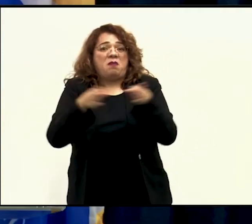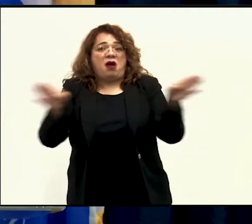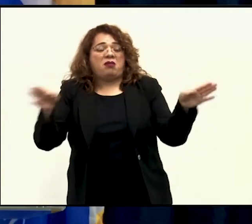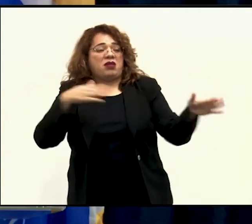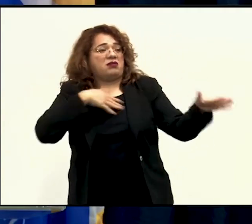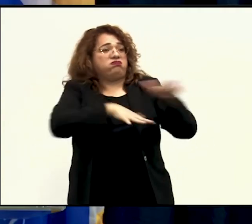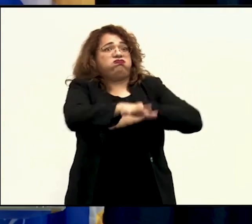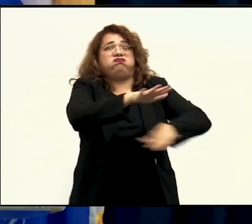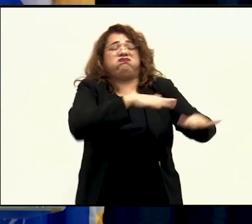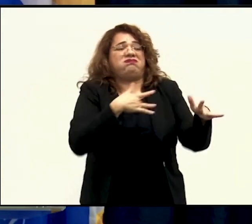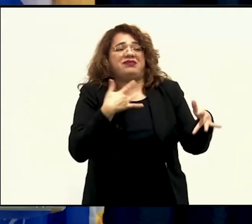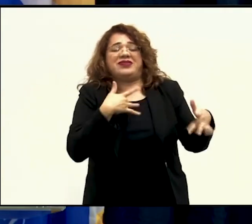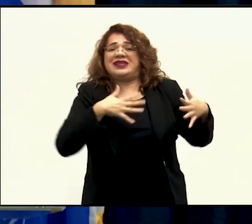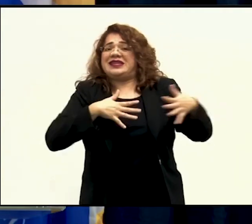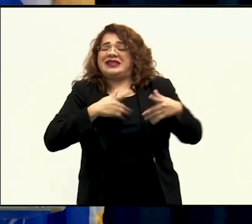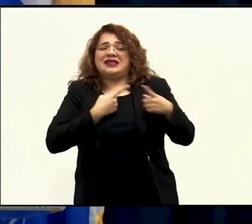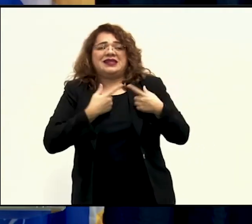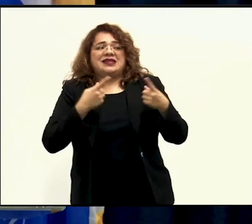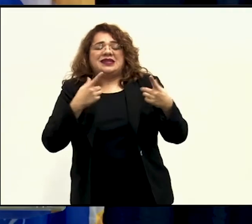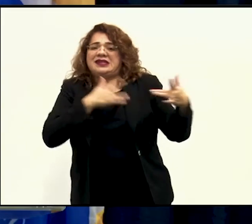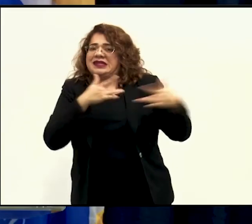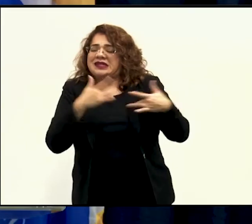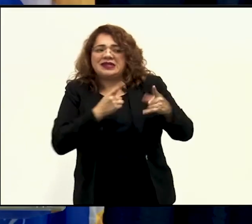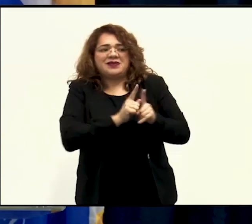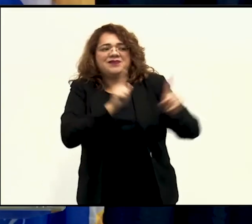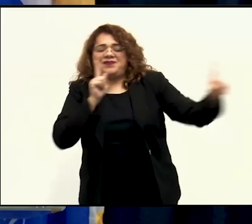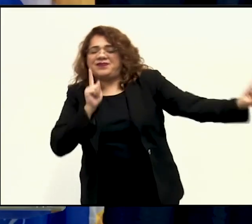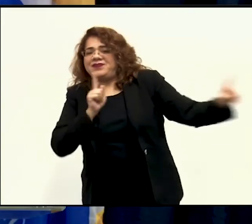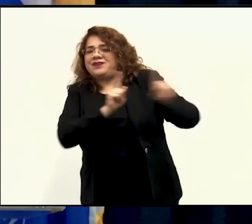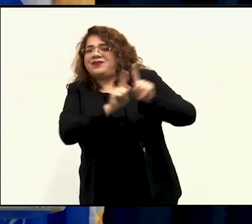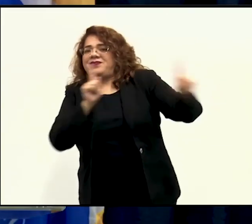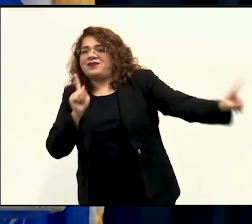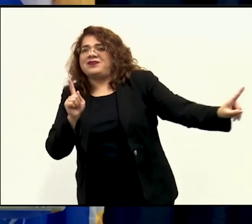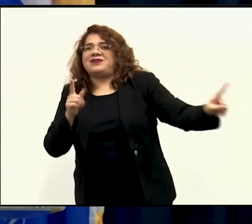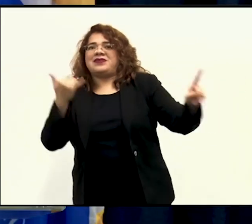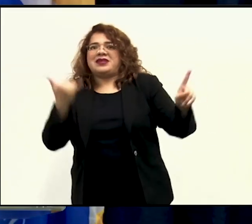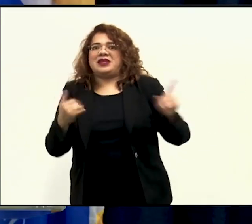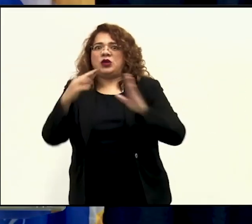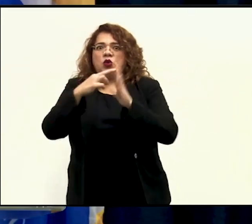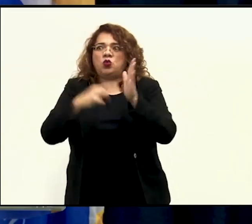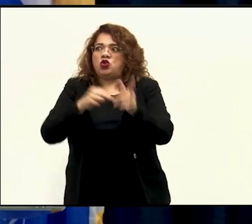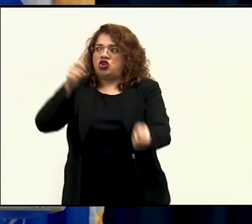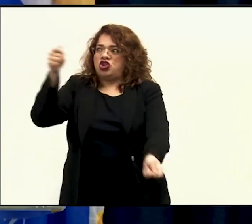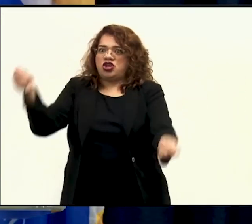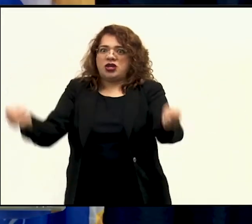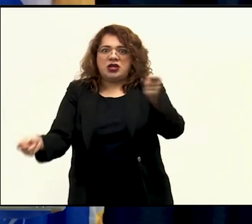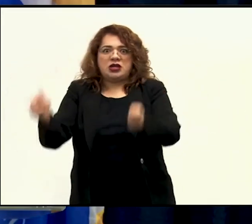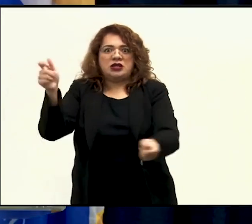We've been so focused on keeping our distance and staying away and the script is relaxing and for some, it's relaxing too quickly.